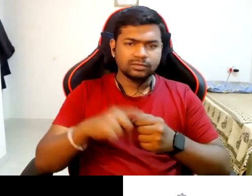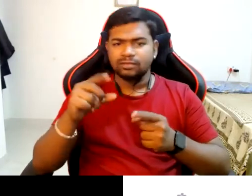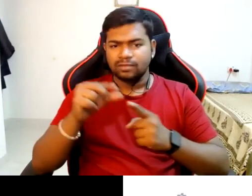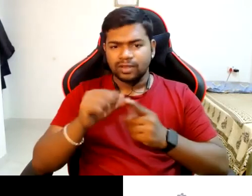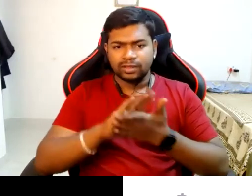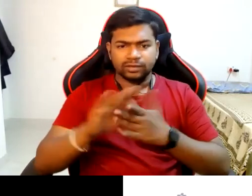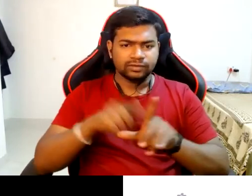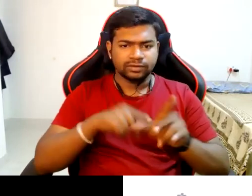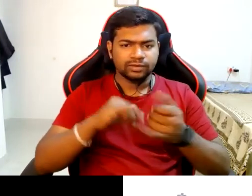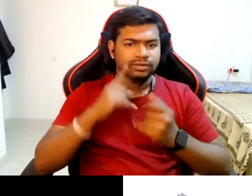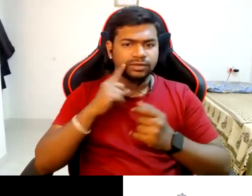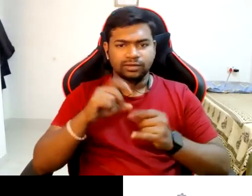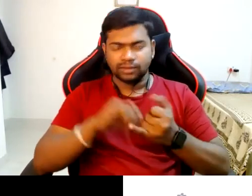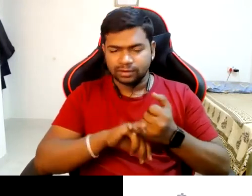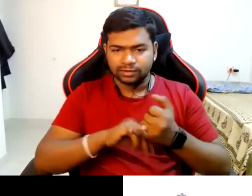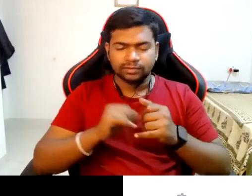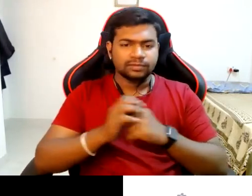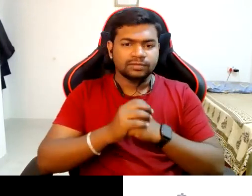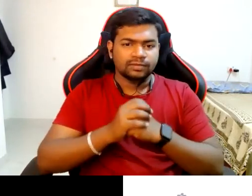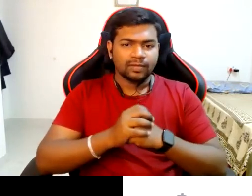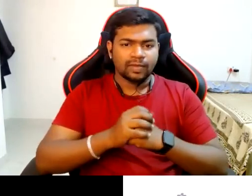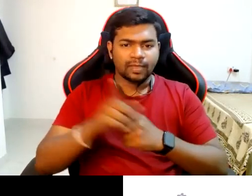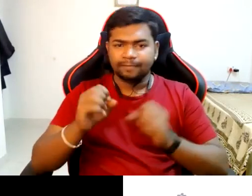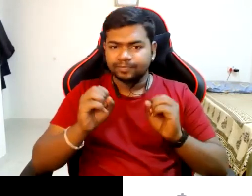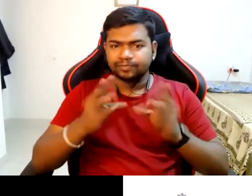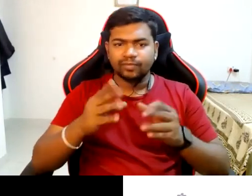So I began, I began with 8 students of